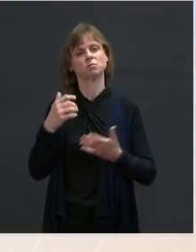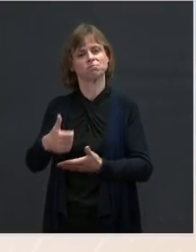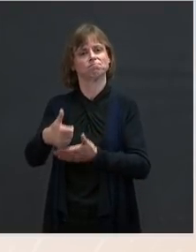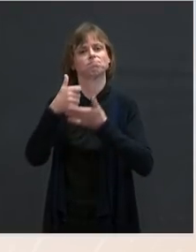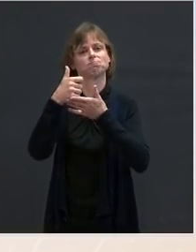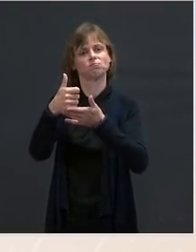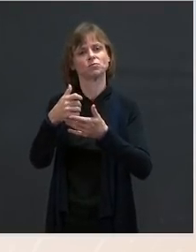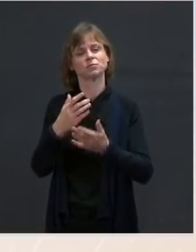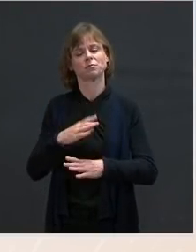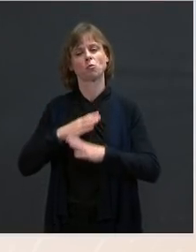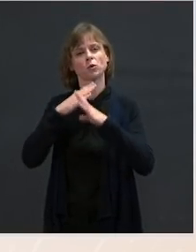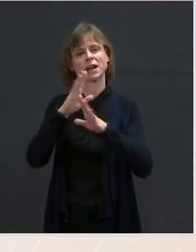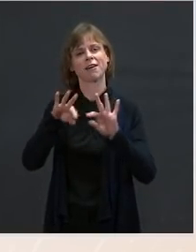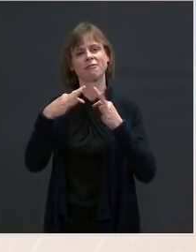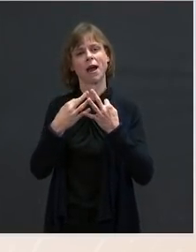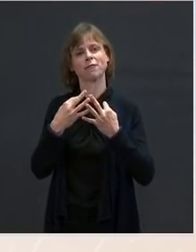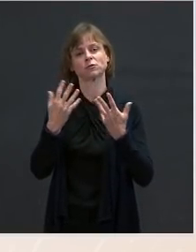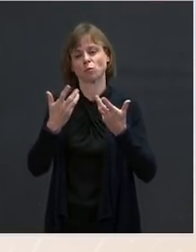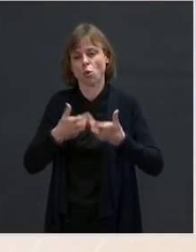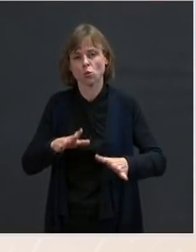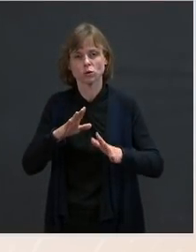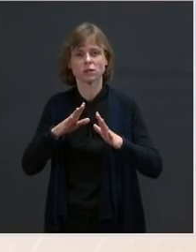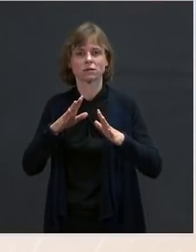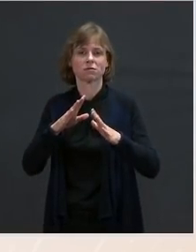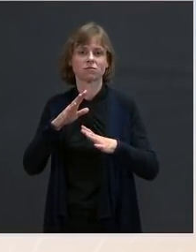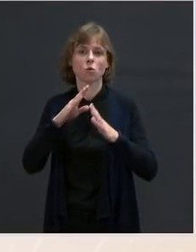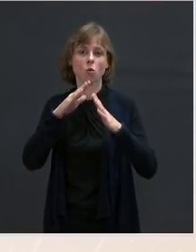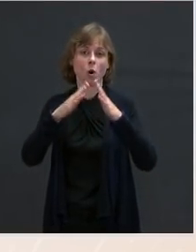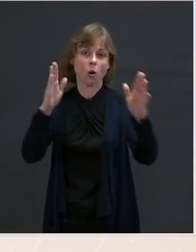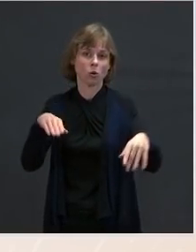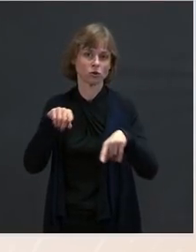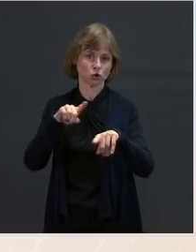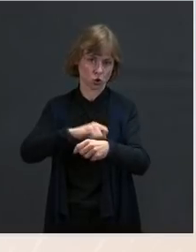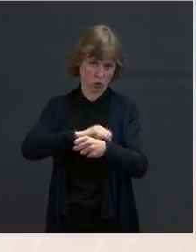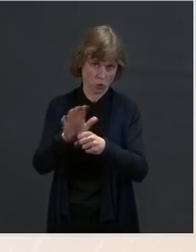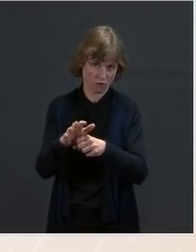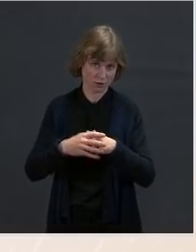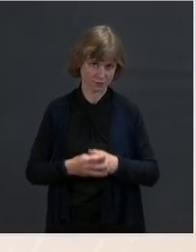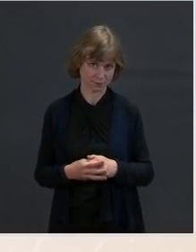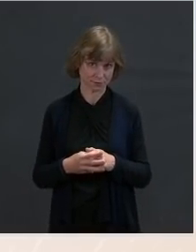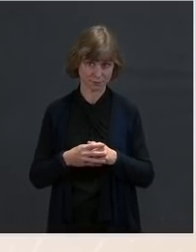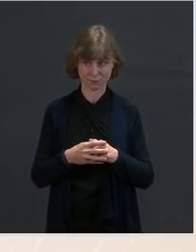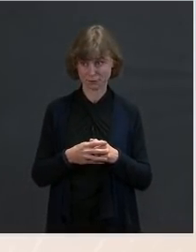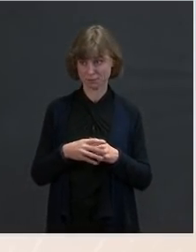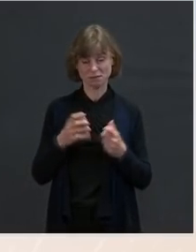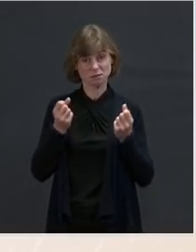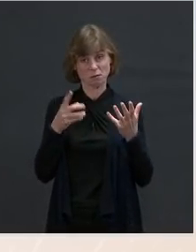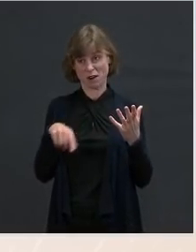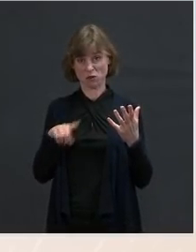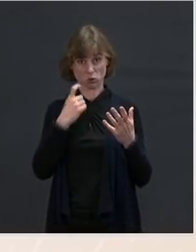from losing their homes during the COVID outbreak. As you know, many of you saw the President just made an announcement